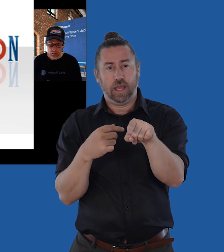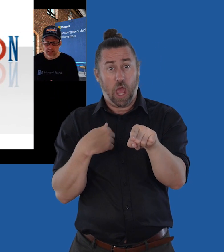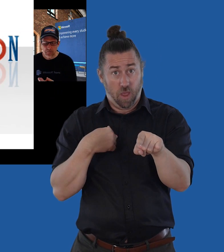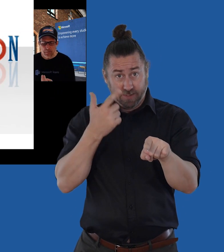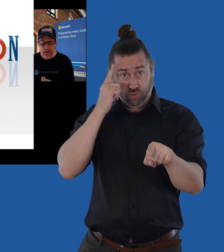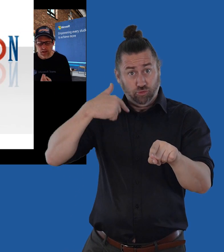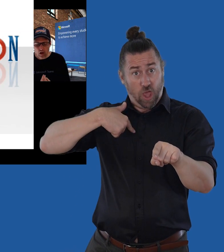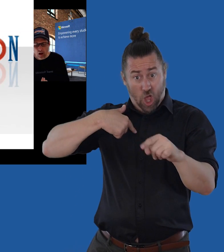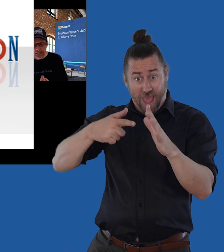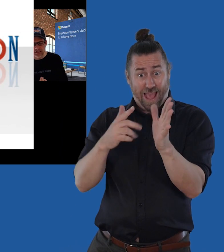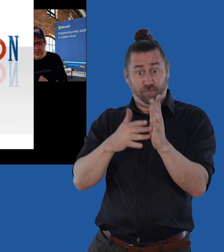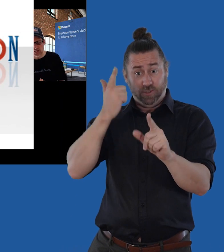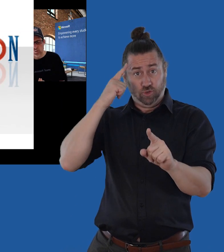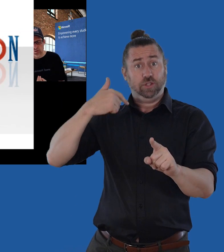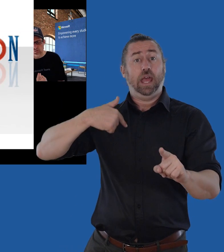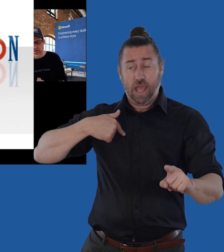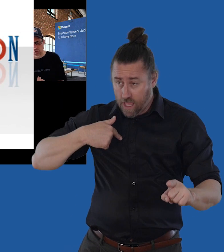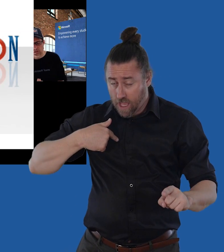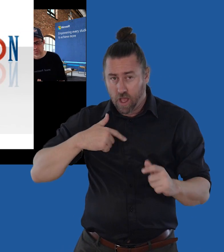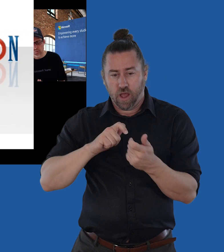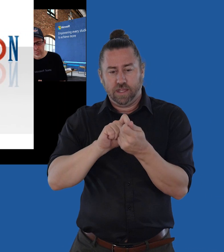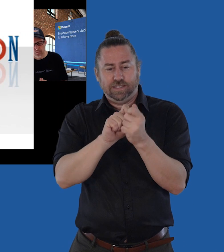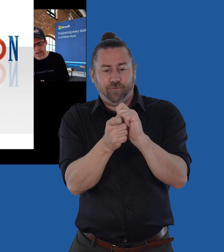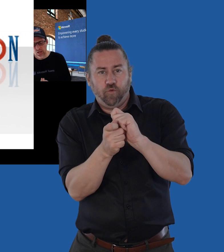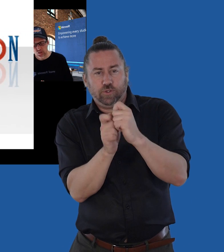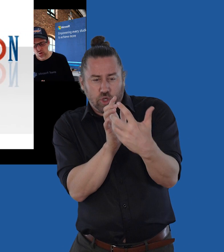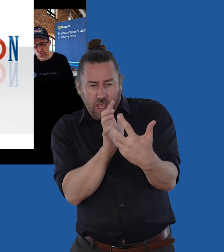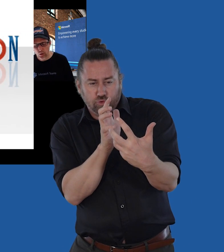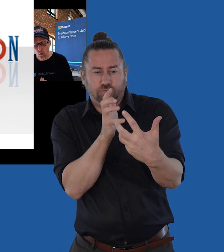because it meant that I, as a teacher was responsible for making sure that